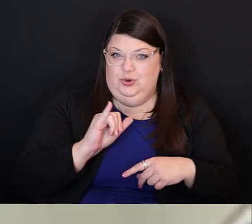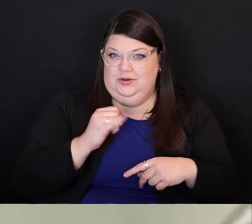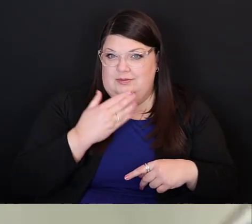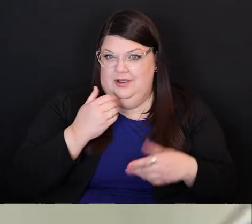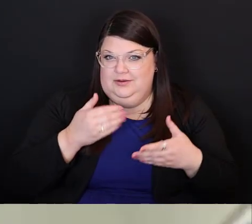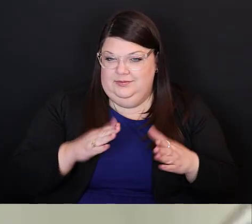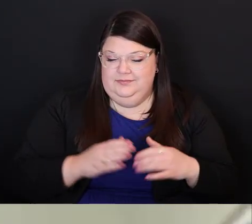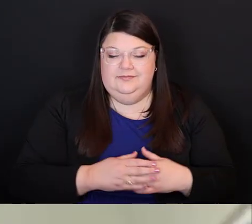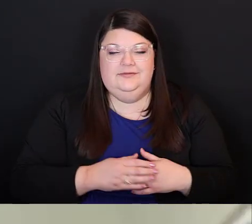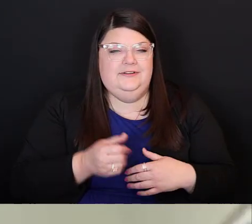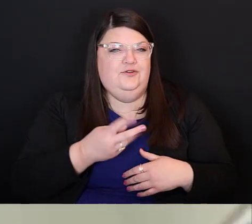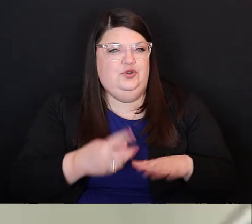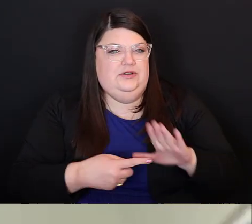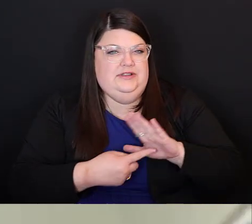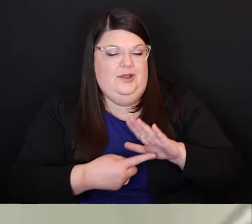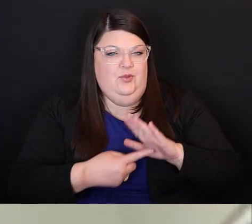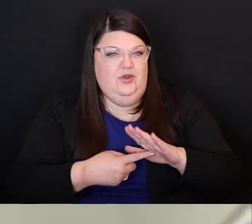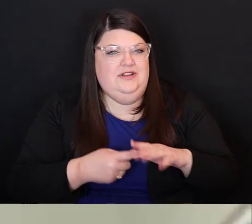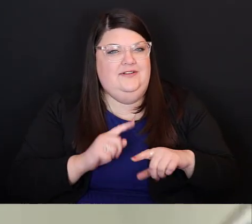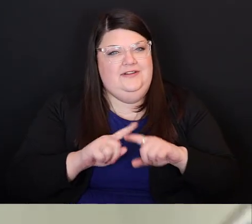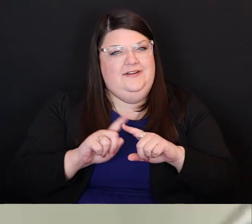Just a few examples of the kinds of features we see here.